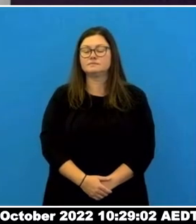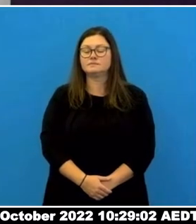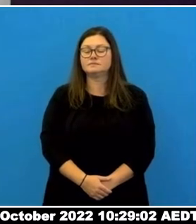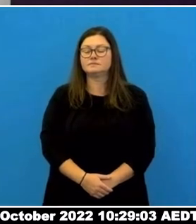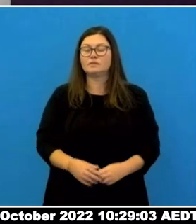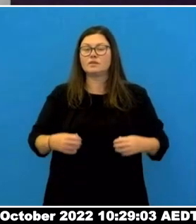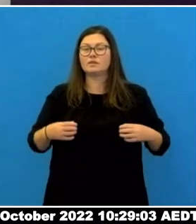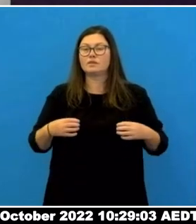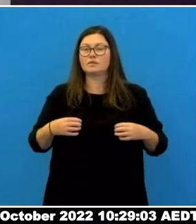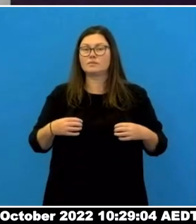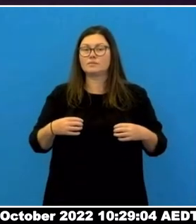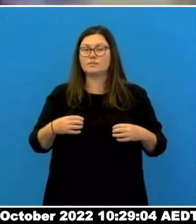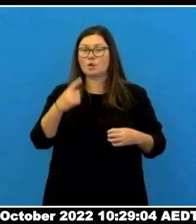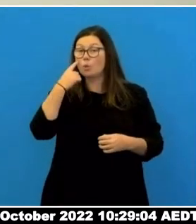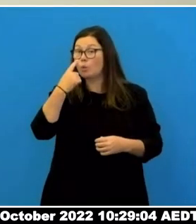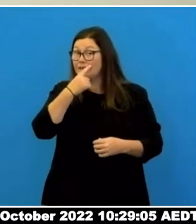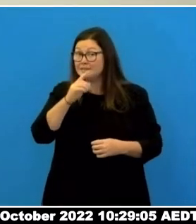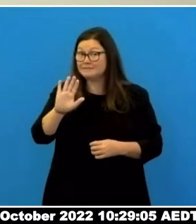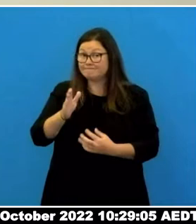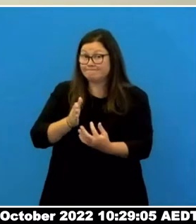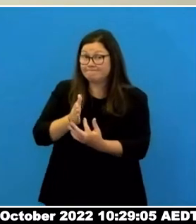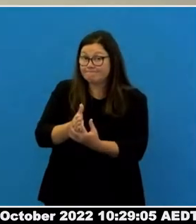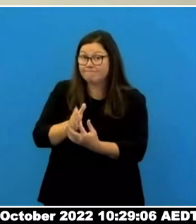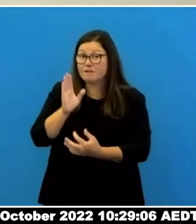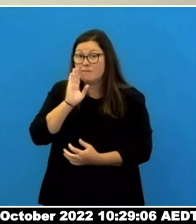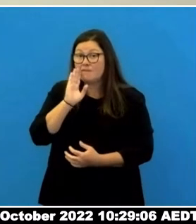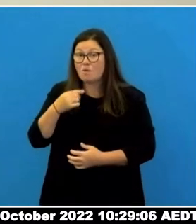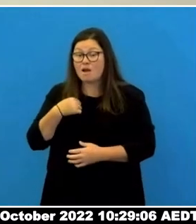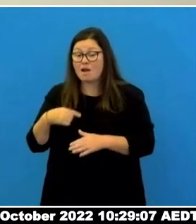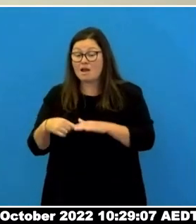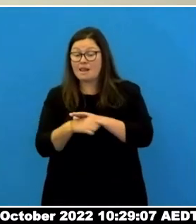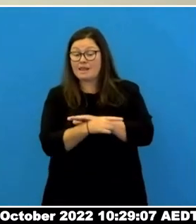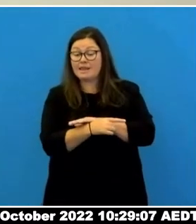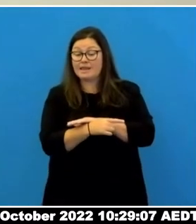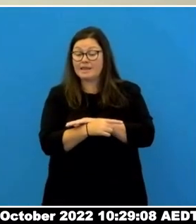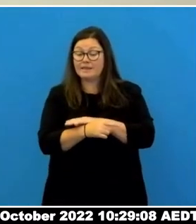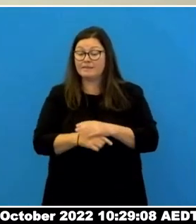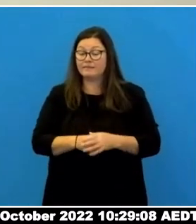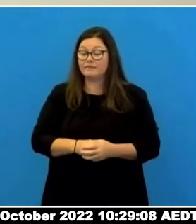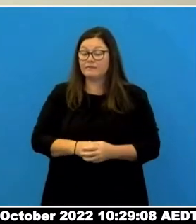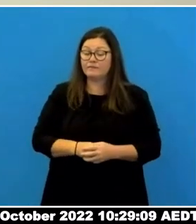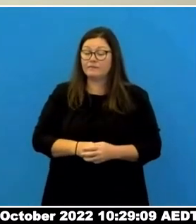just perhaps just to I suppose in a very neat way summarise